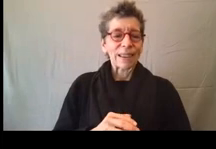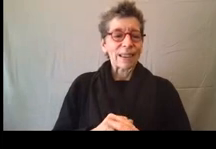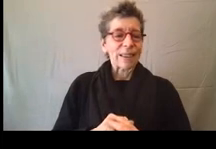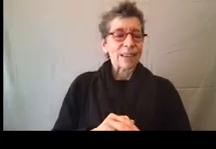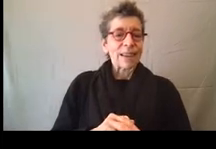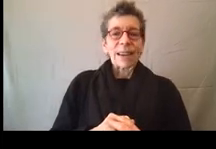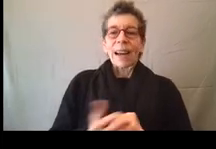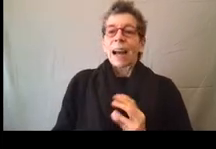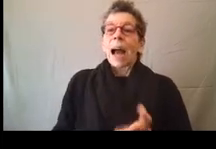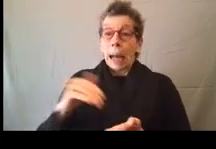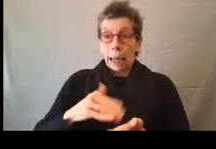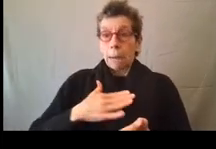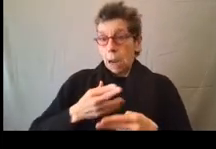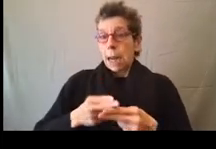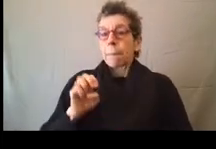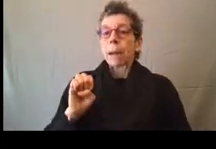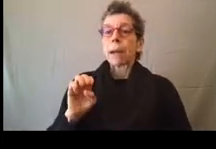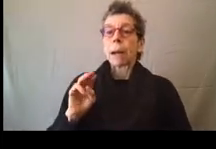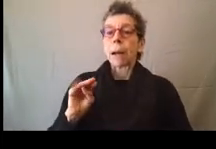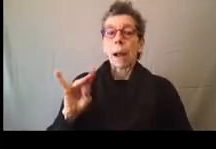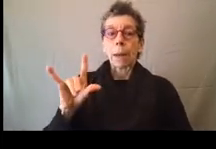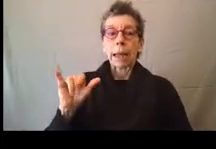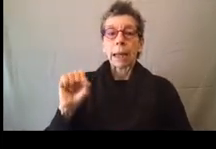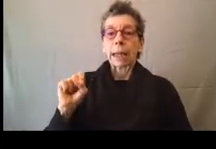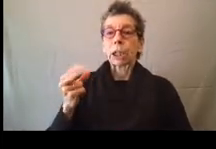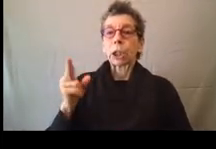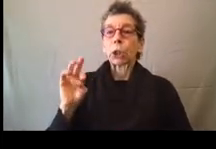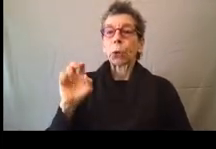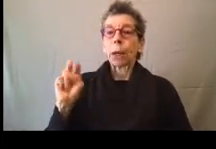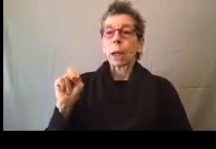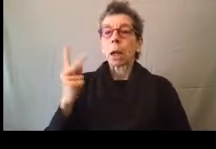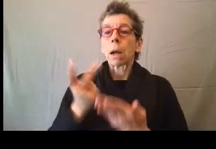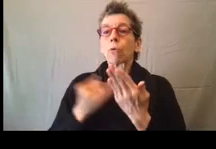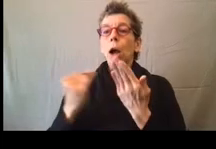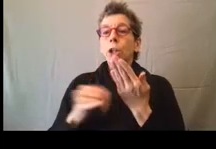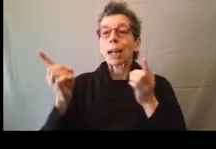And once again, my name is Emily Shuman, and I am the project director at the Rocky Mountain